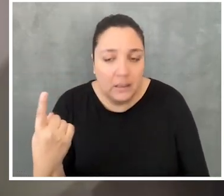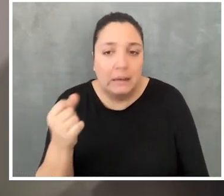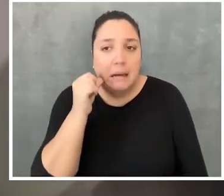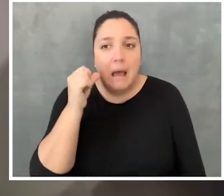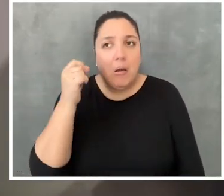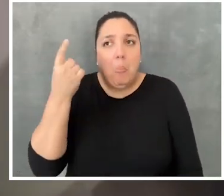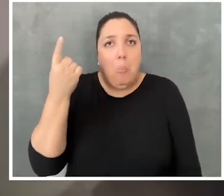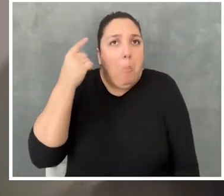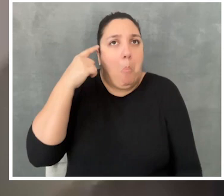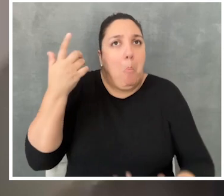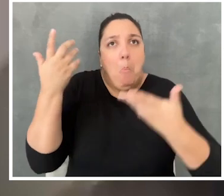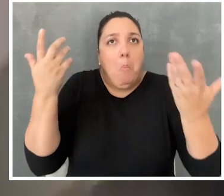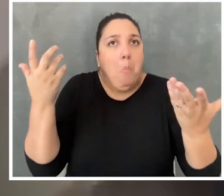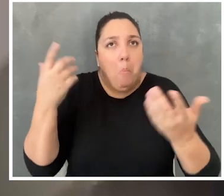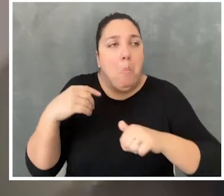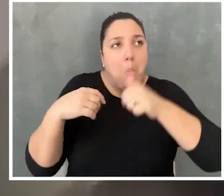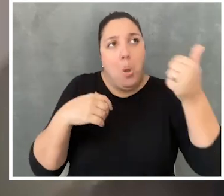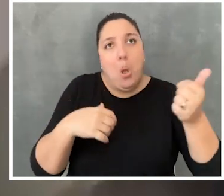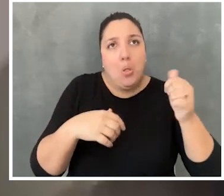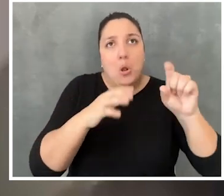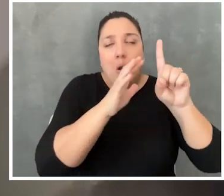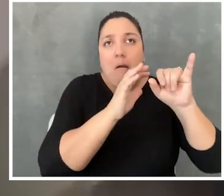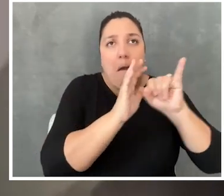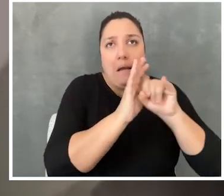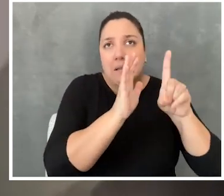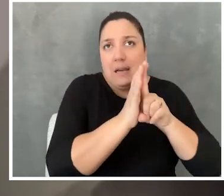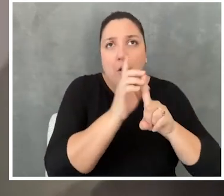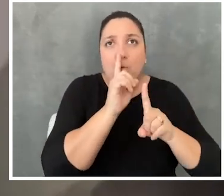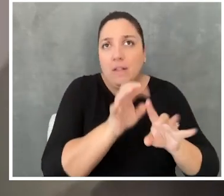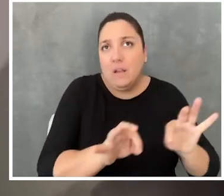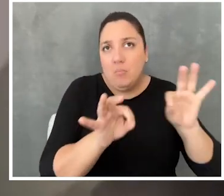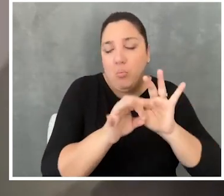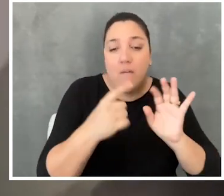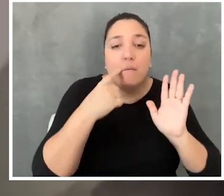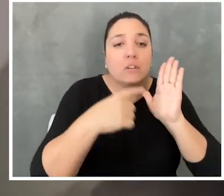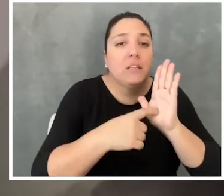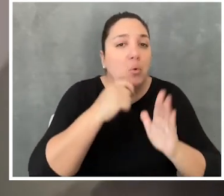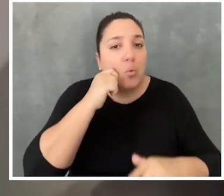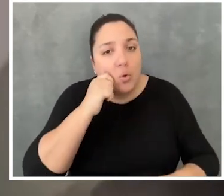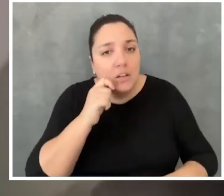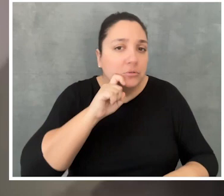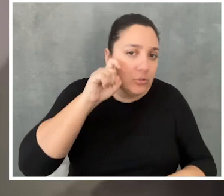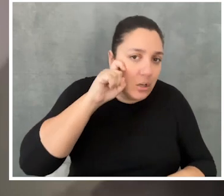other identities that were very important to a person such as race, gender, et cetera.